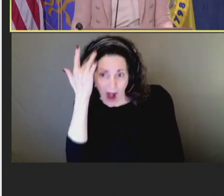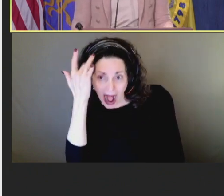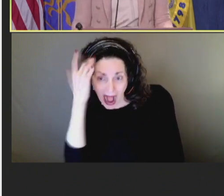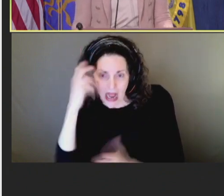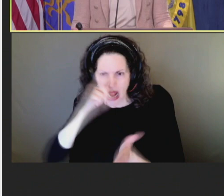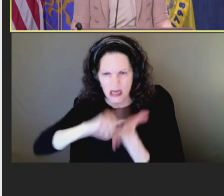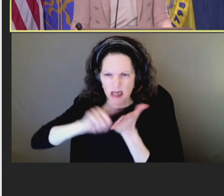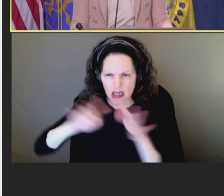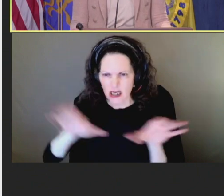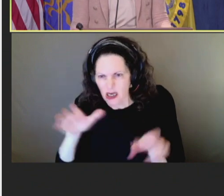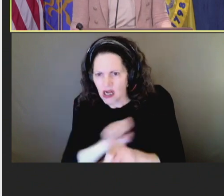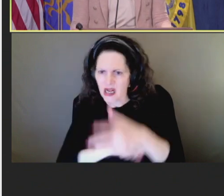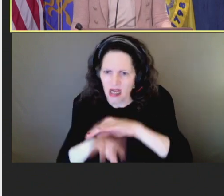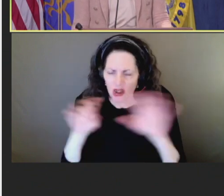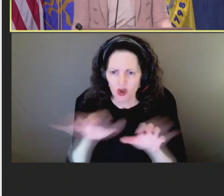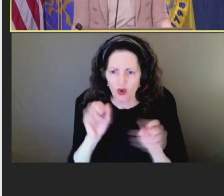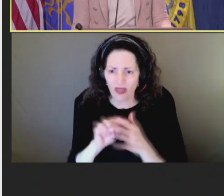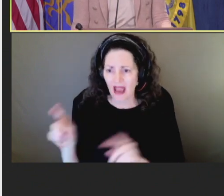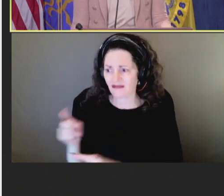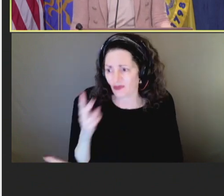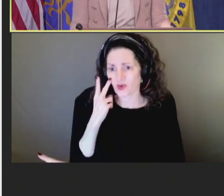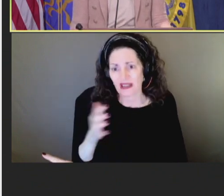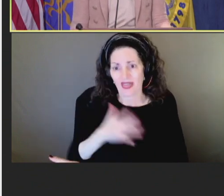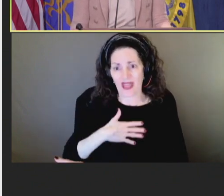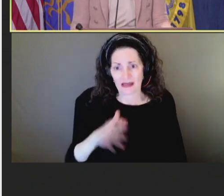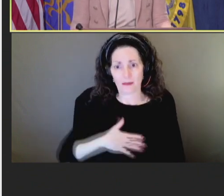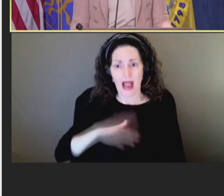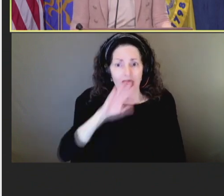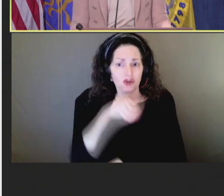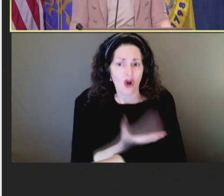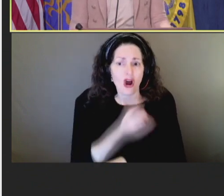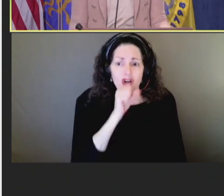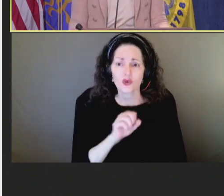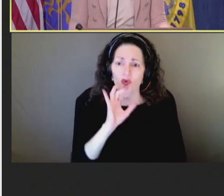I want her to have her mom around for years to come. I want her to grow up in